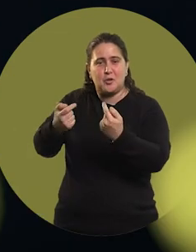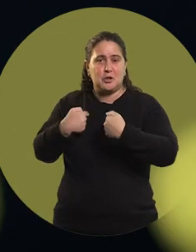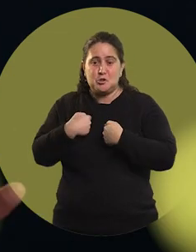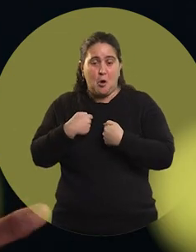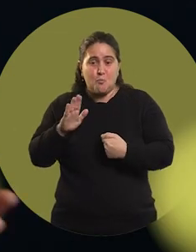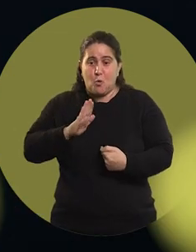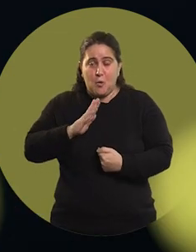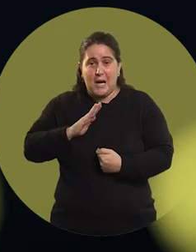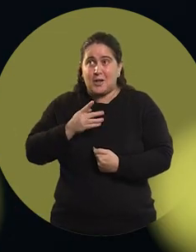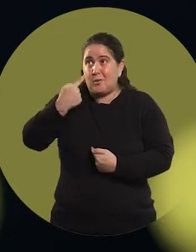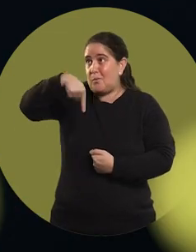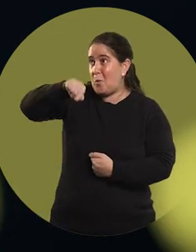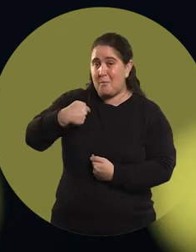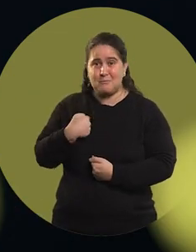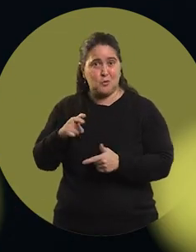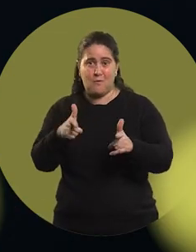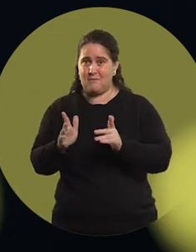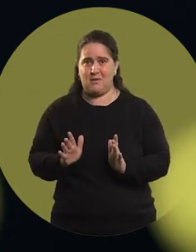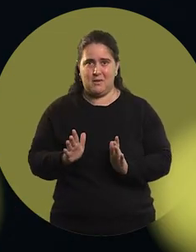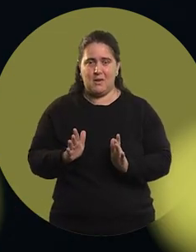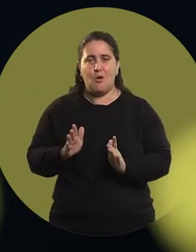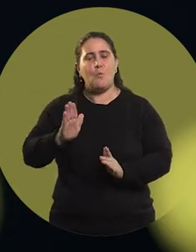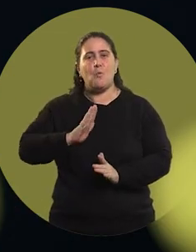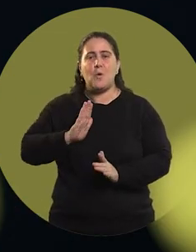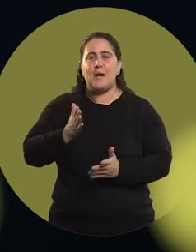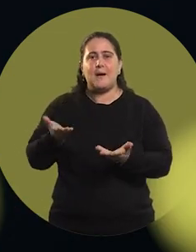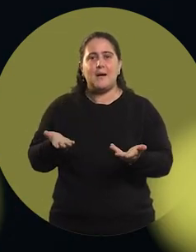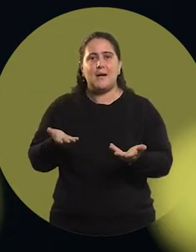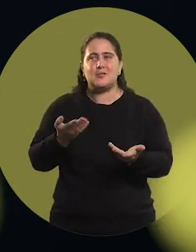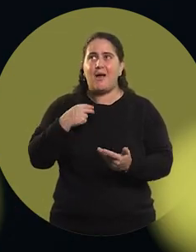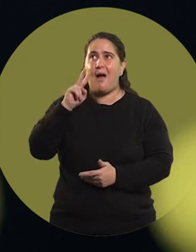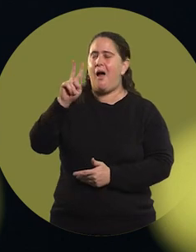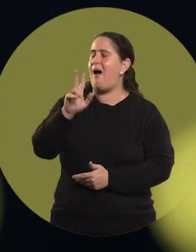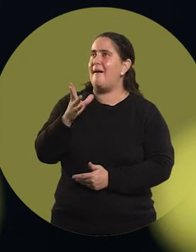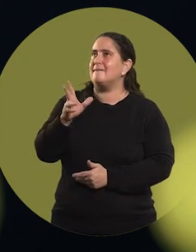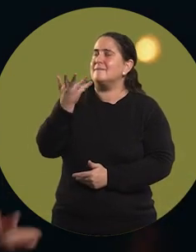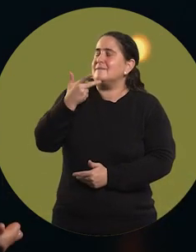I didn't have a woman to look up to or idolize.